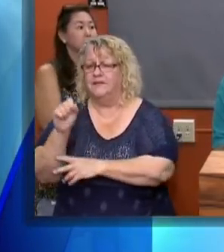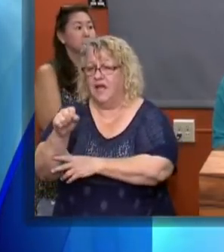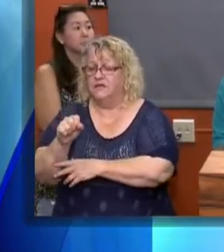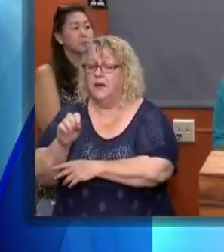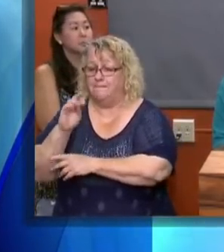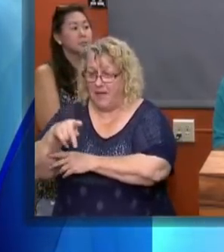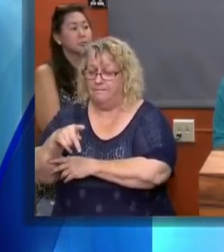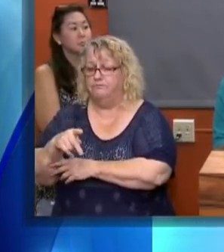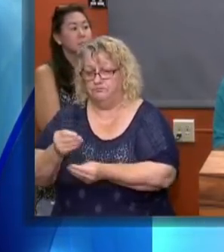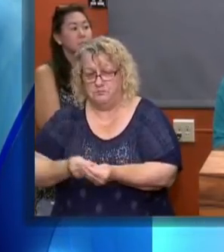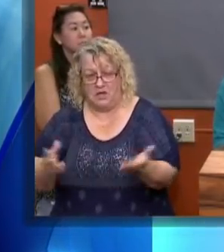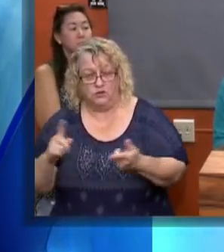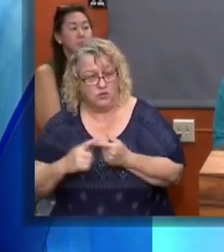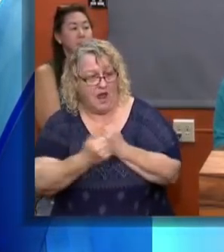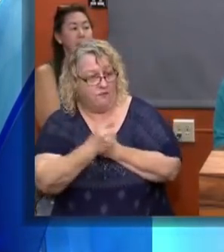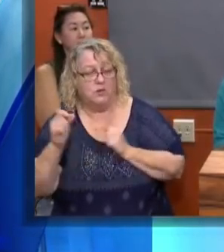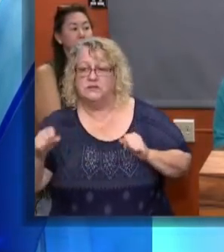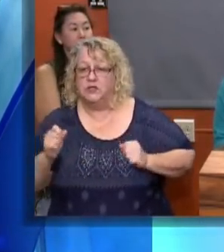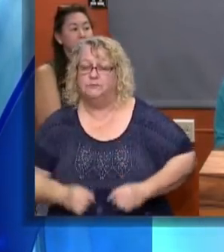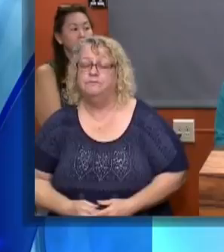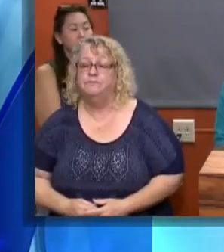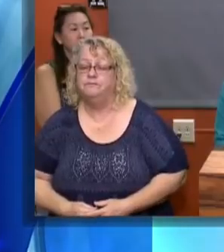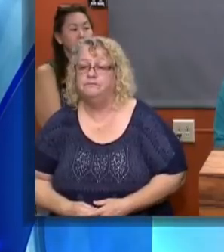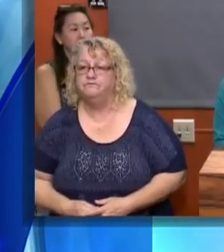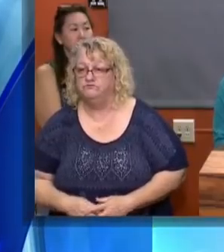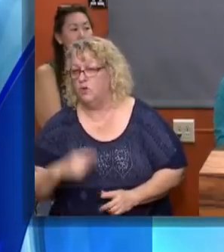INCLUDING EVACUATION MAPS OUT THERE. MIGHT BE ALREADY UP.